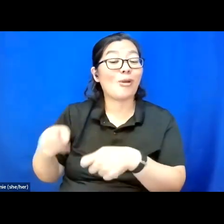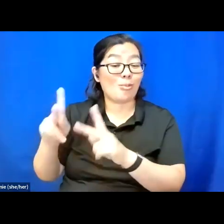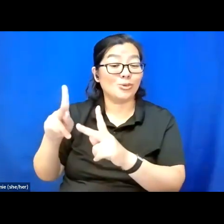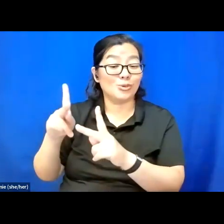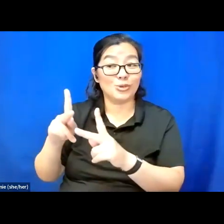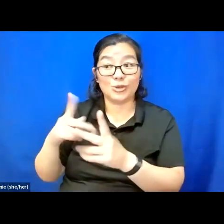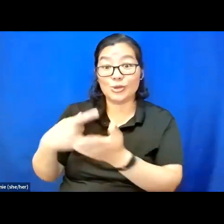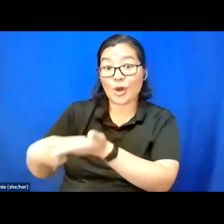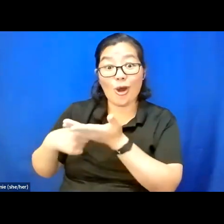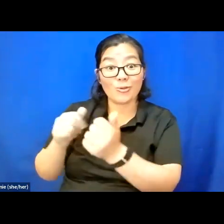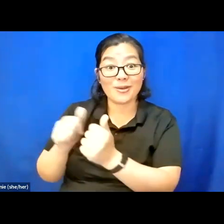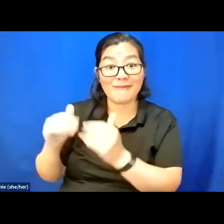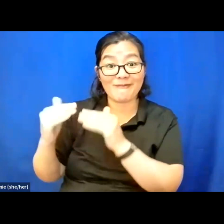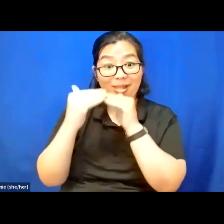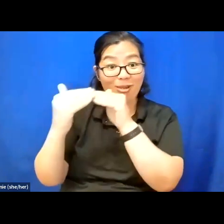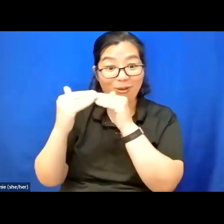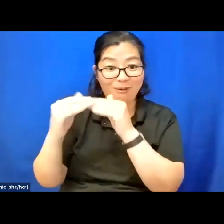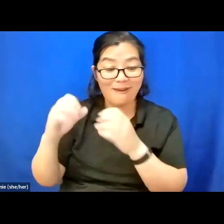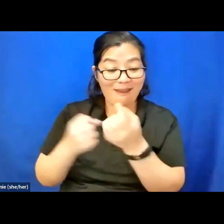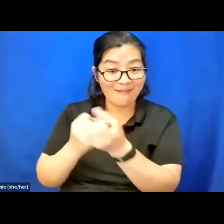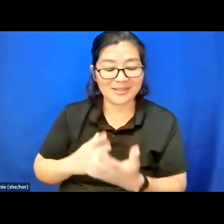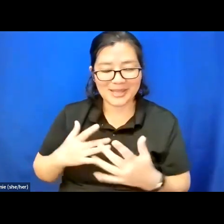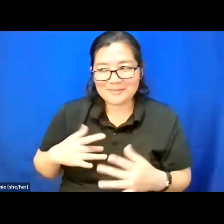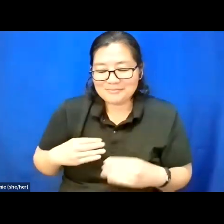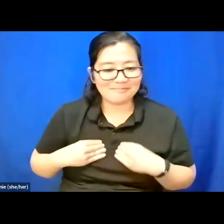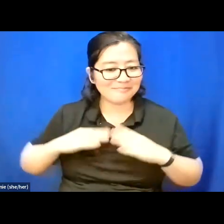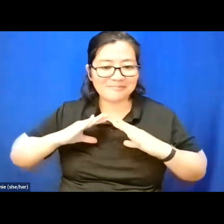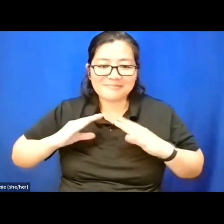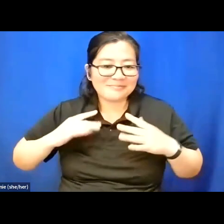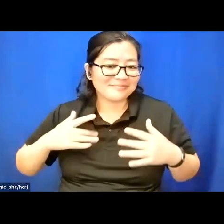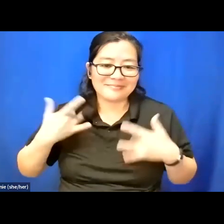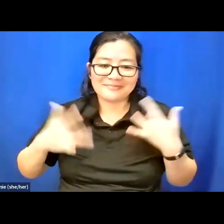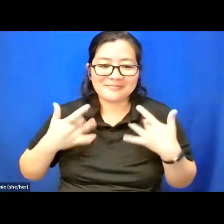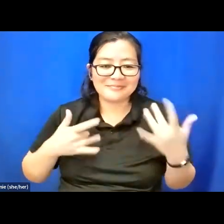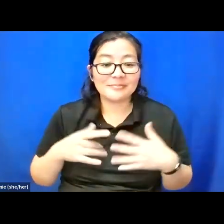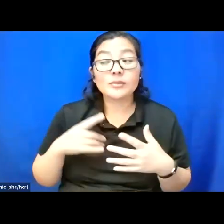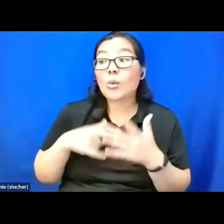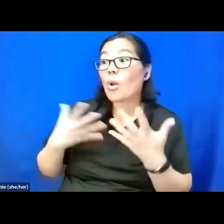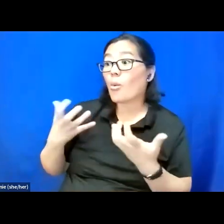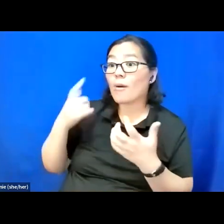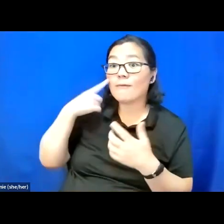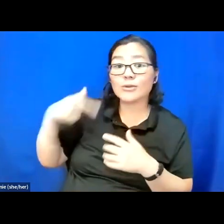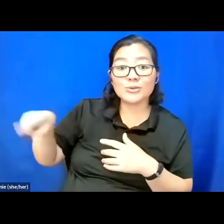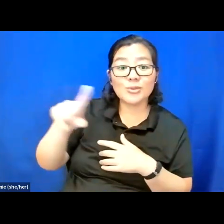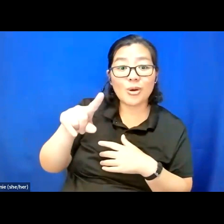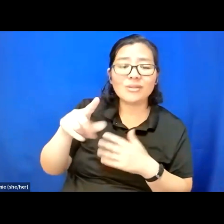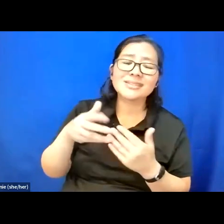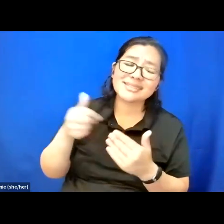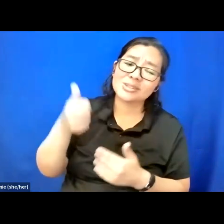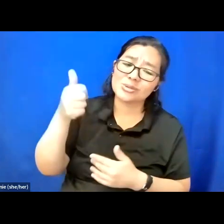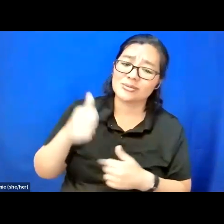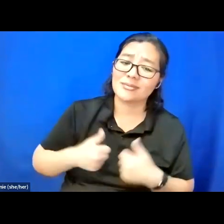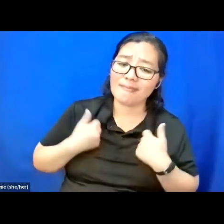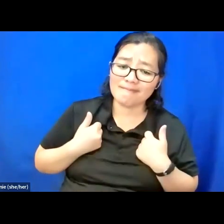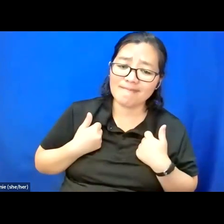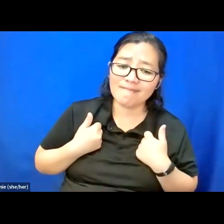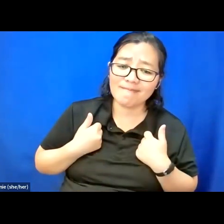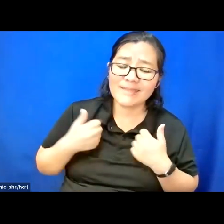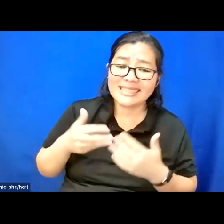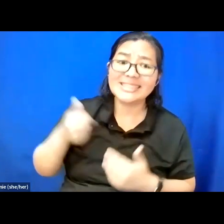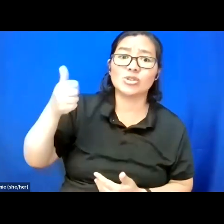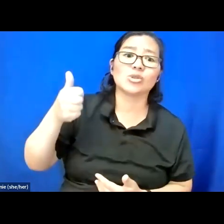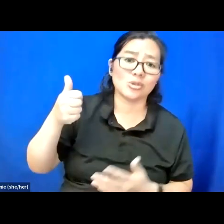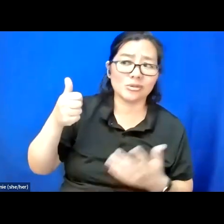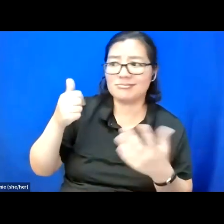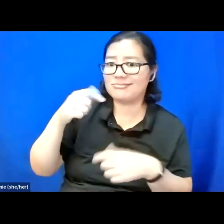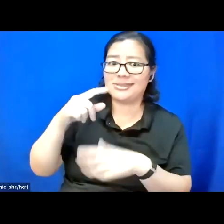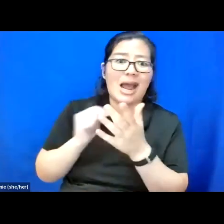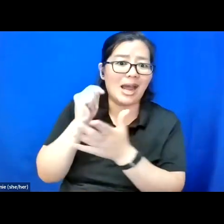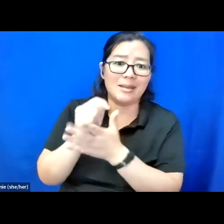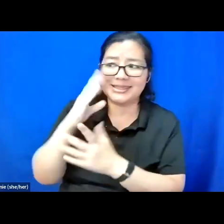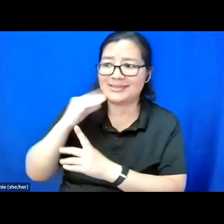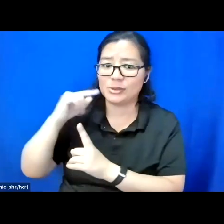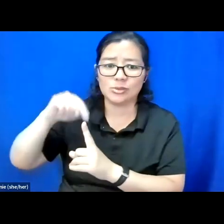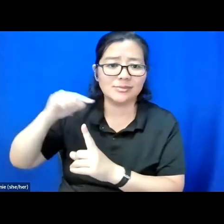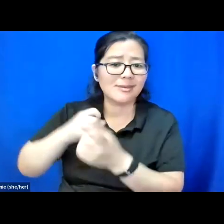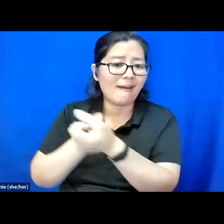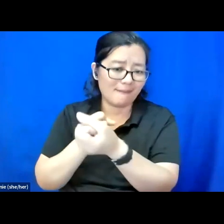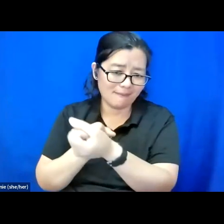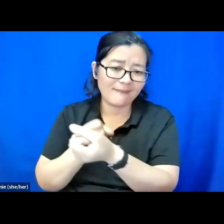I get excited because what I want for you all is an easier life, an easier time in advocacy